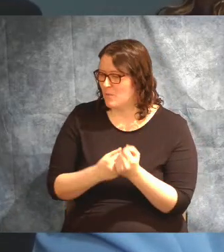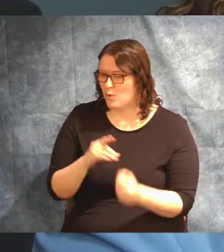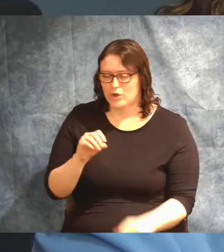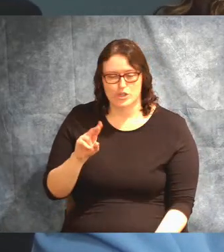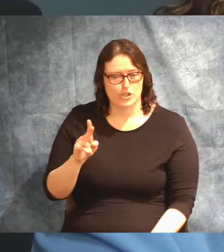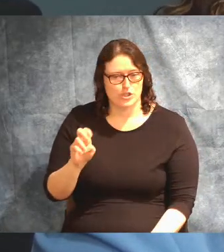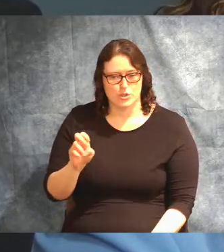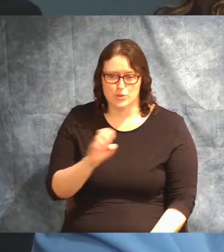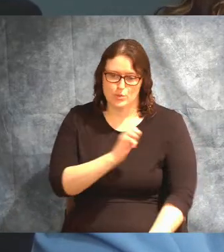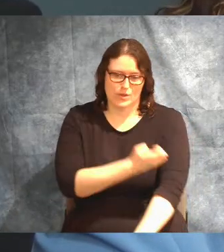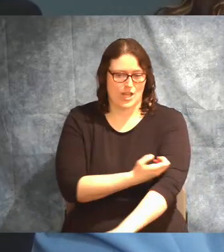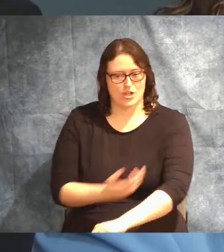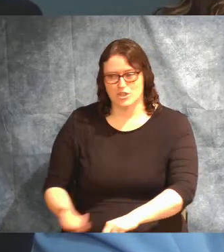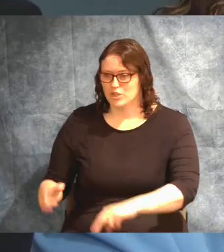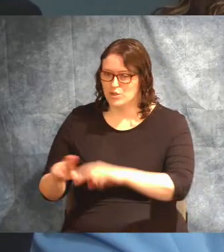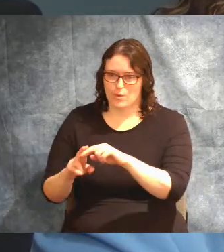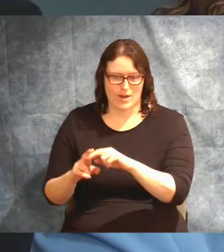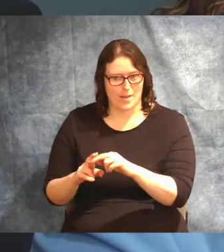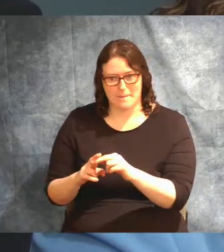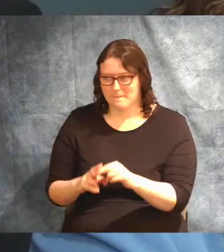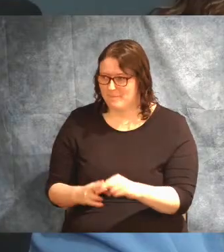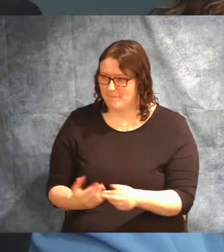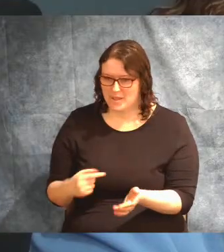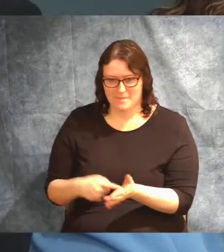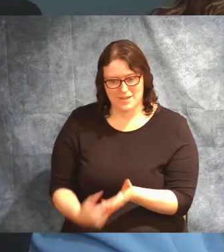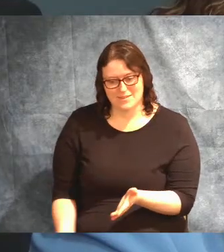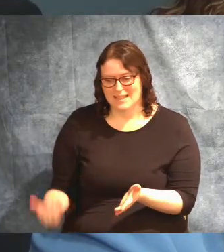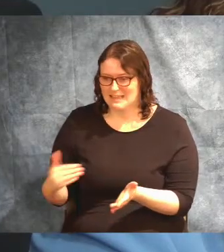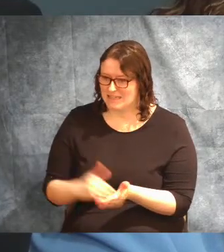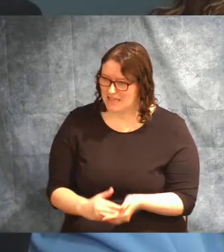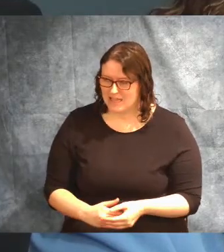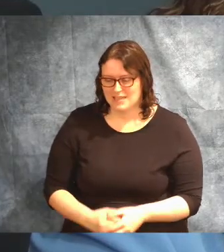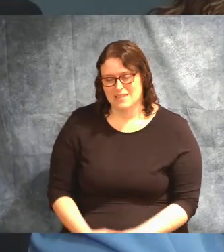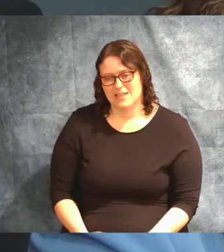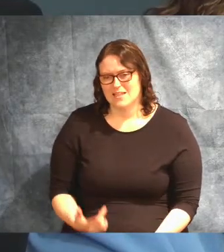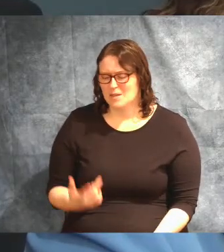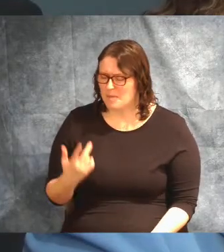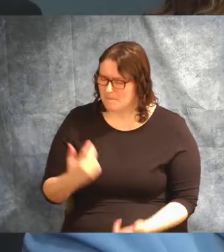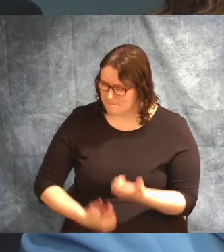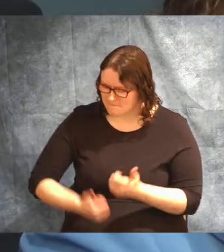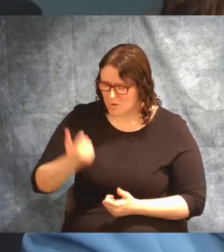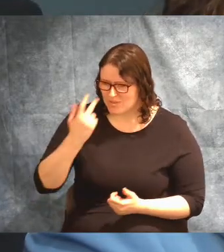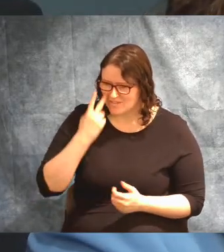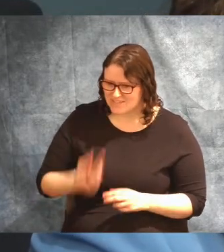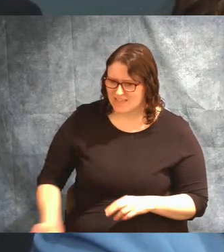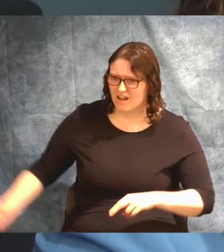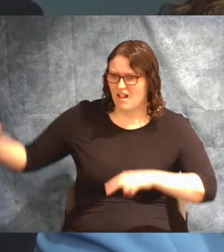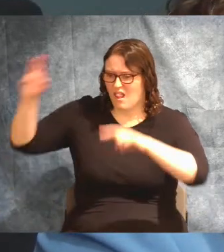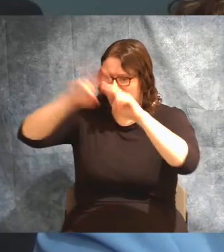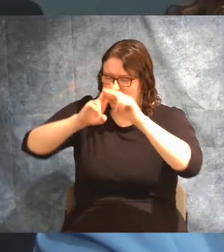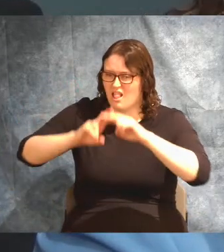going up on people's bills. This is the most I've ever seen Duke Energy go up this close.